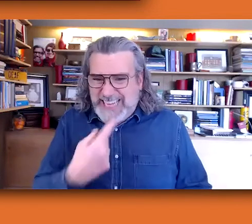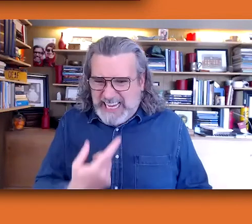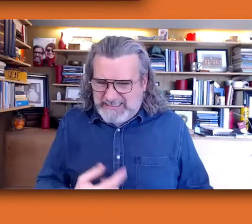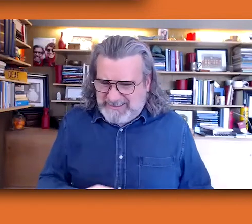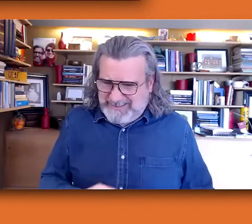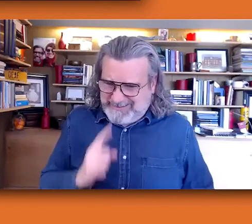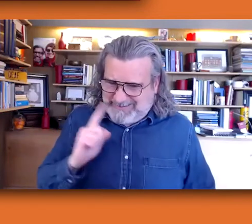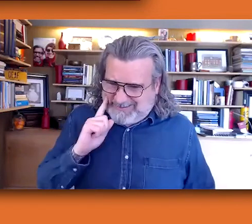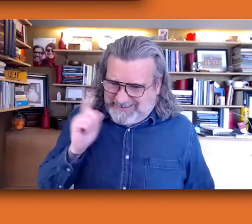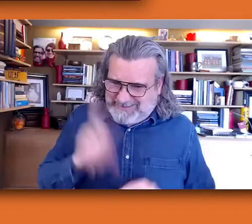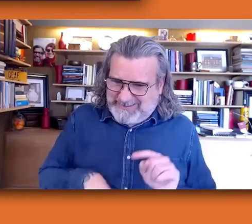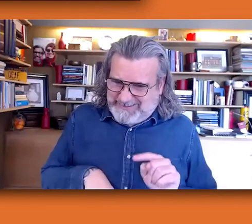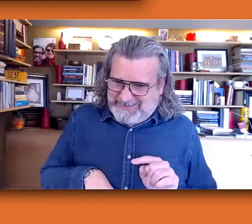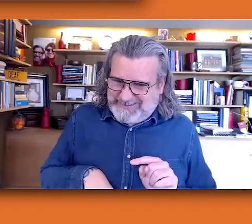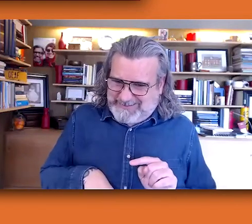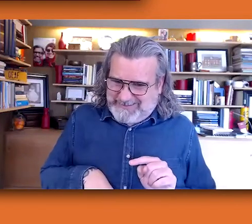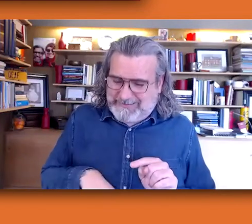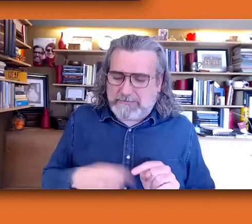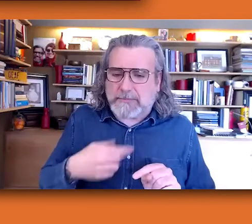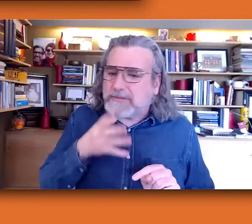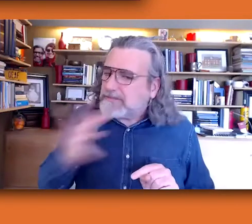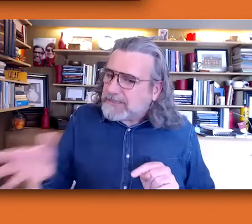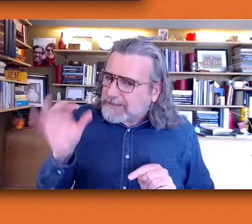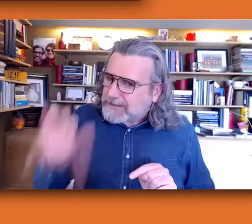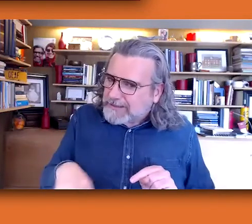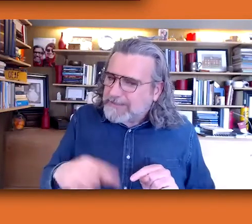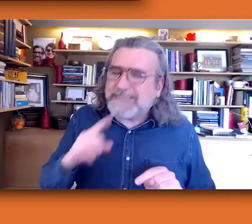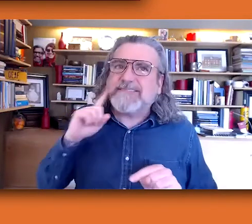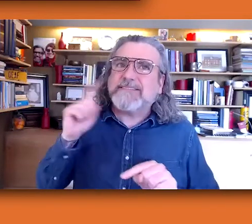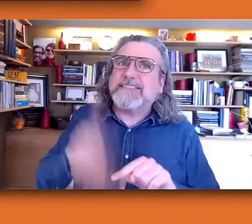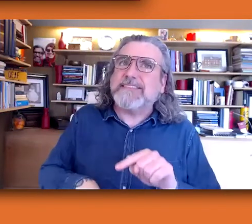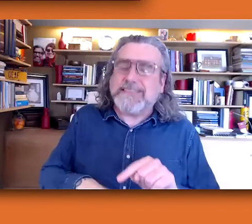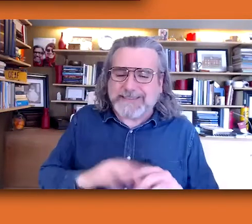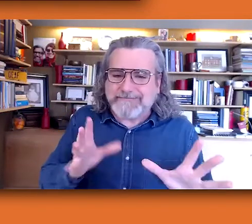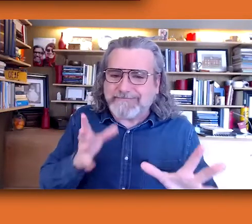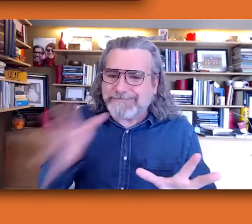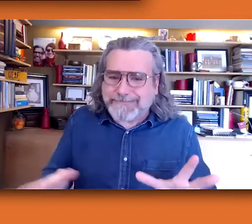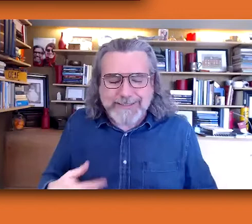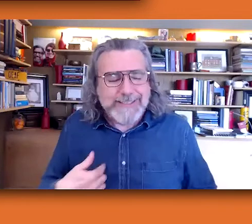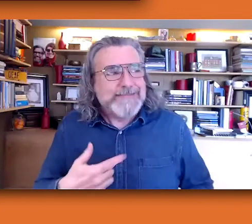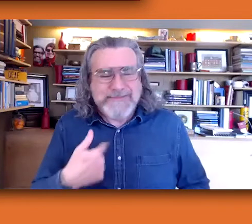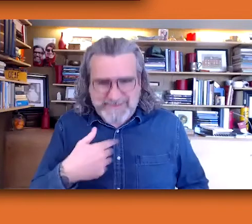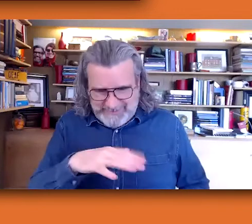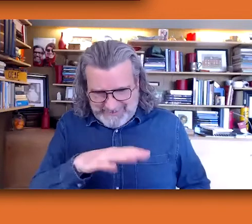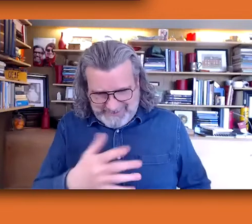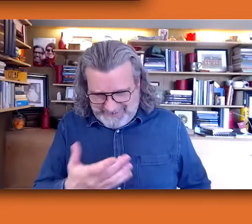scientific concepts, I thought, "Well, boy, you should go to veterinary school,"